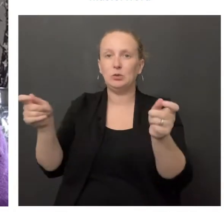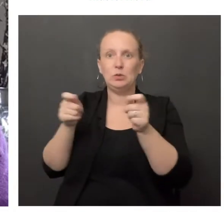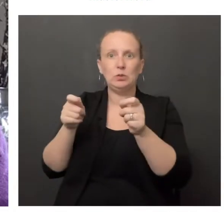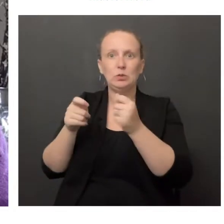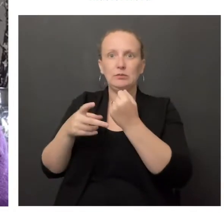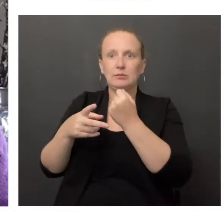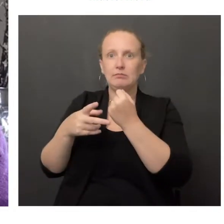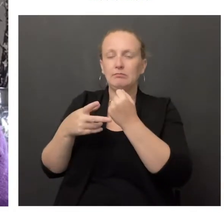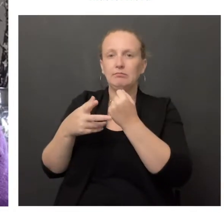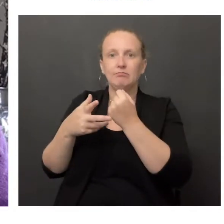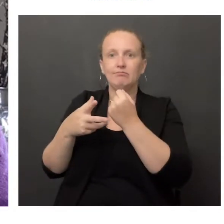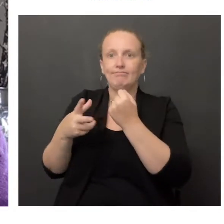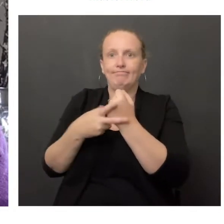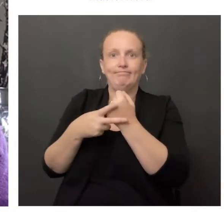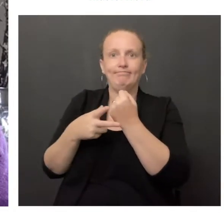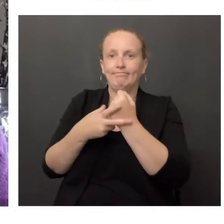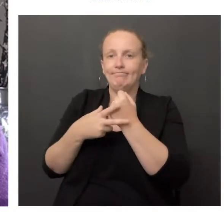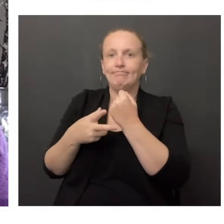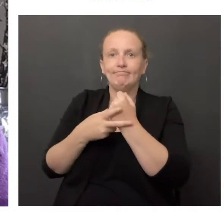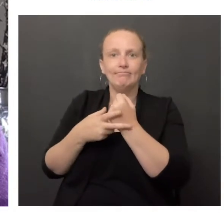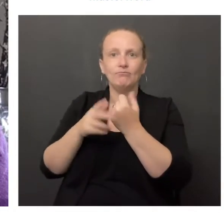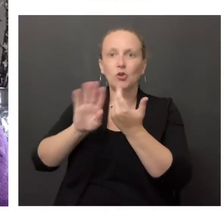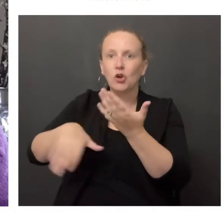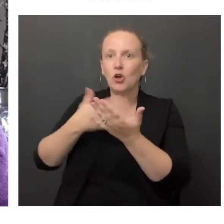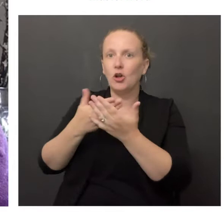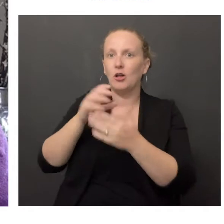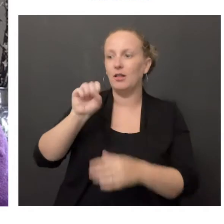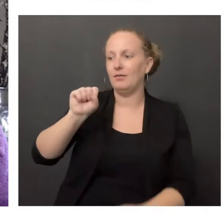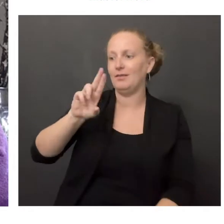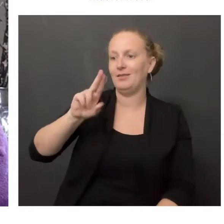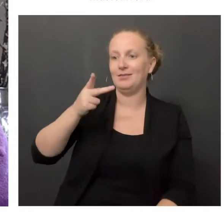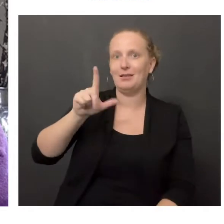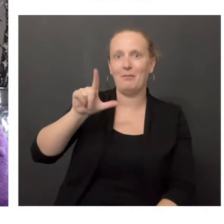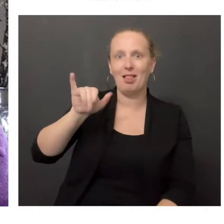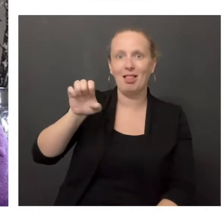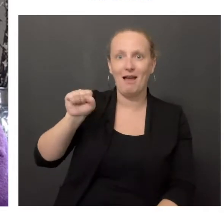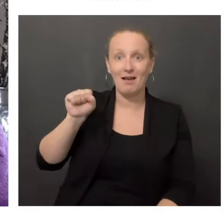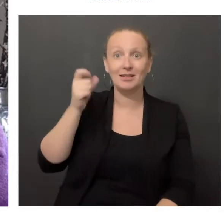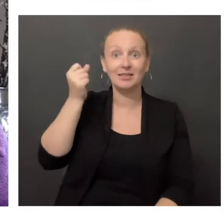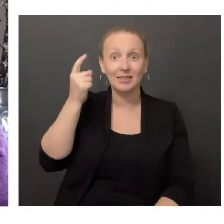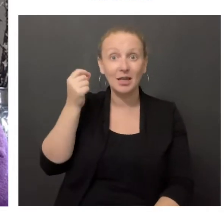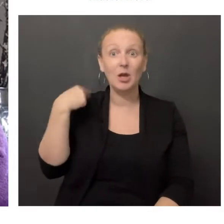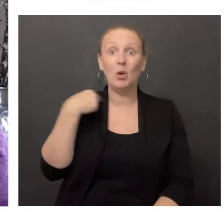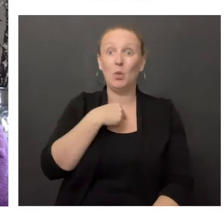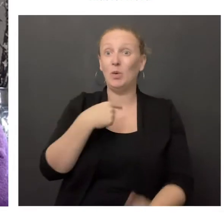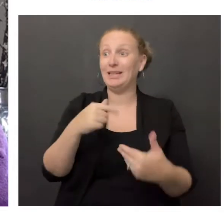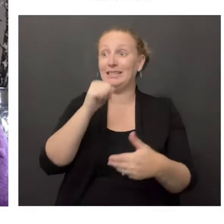did not have enough supplies to meet the demand. And so, it really was